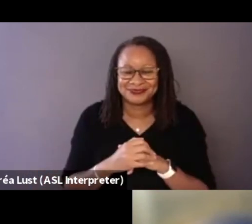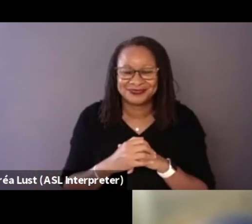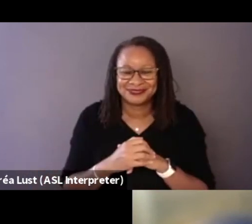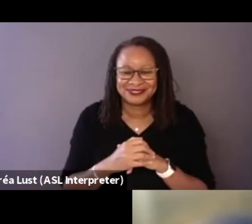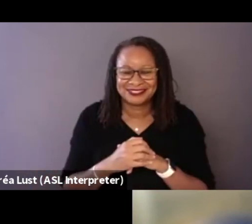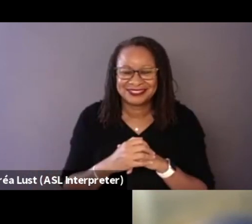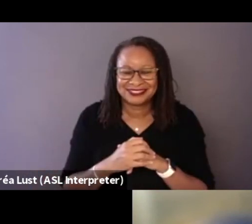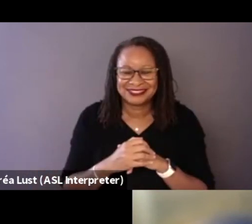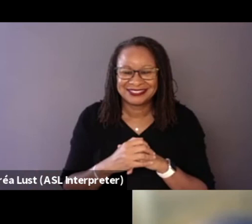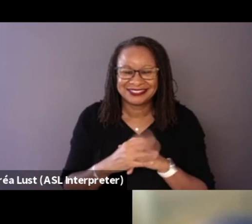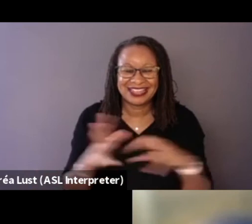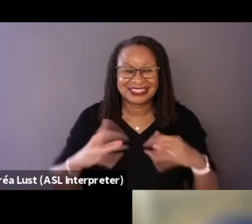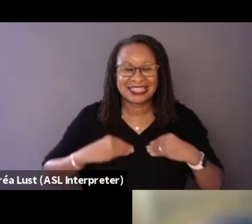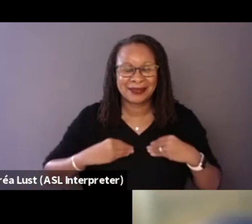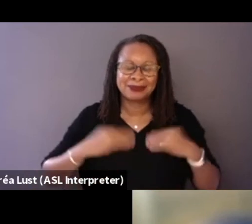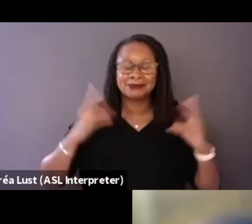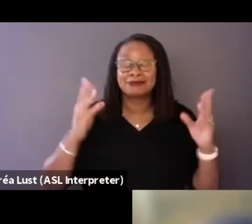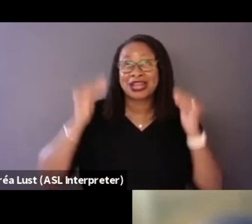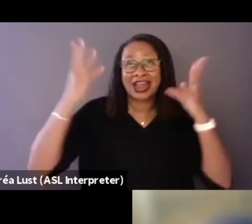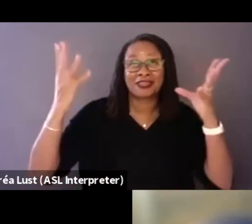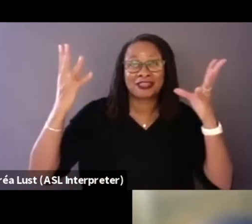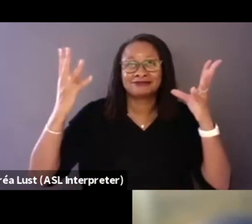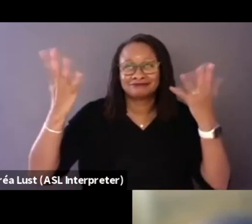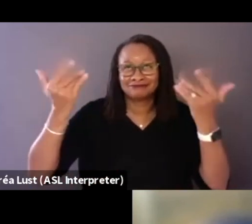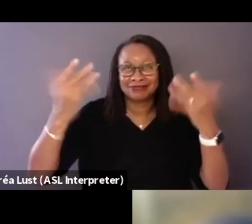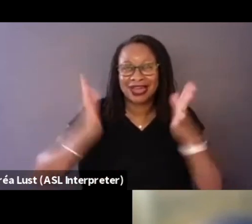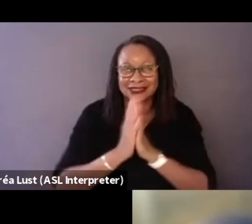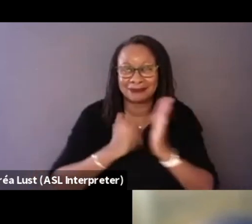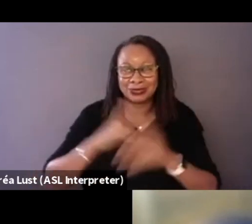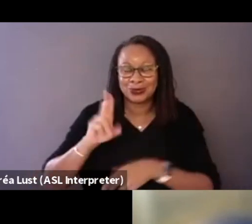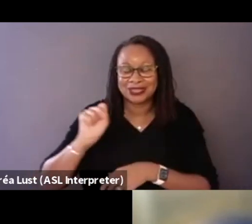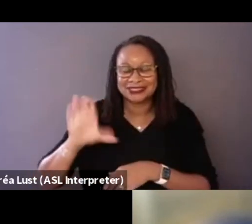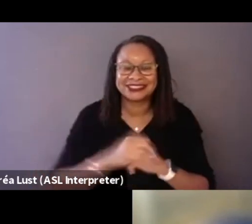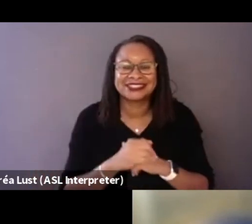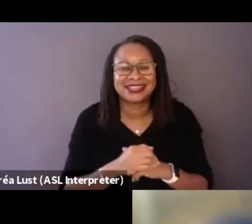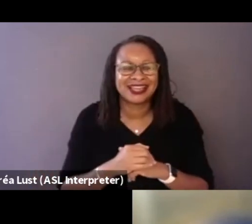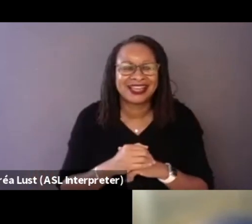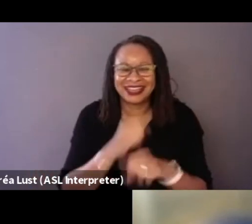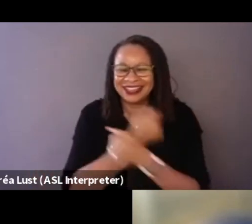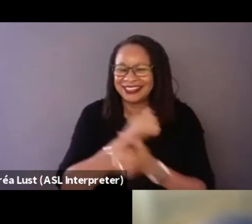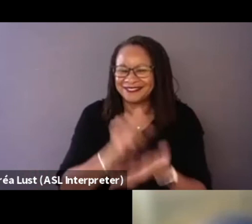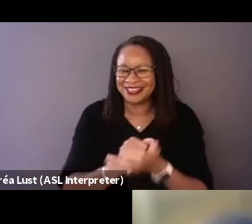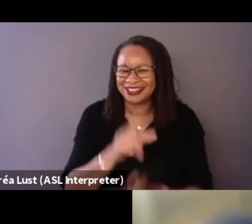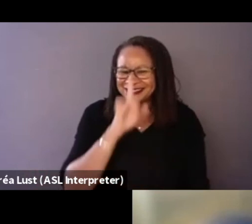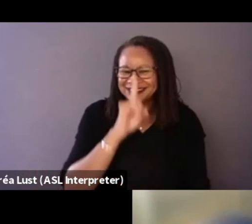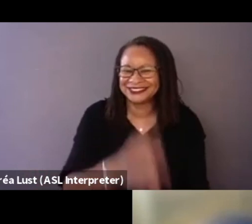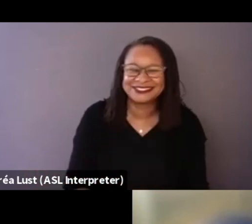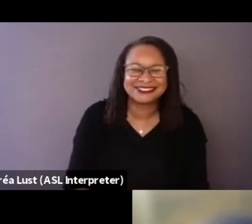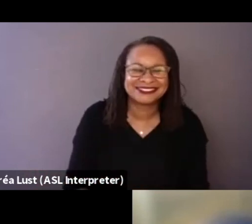I get accepted- manifesting it. But, yeah, that's what... - I love that. I love that. All right, Pete.